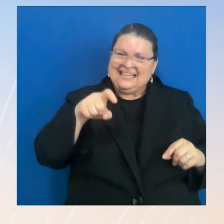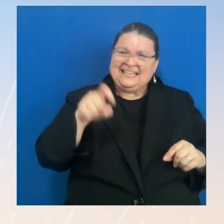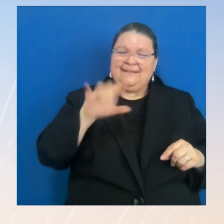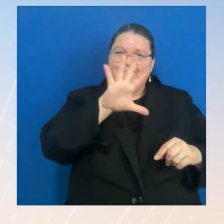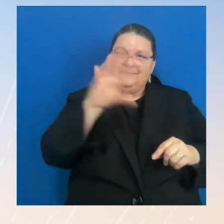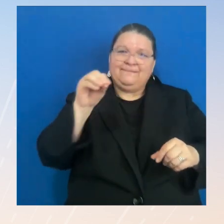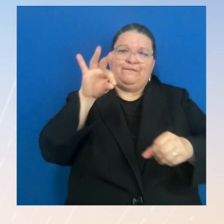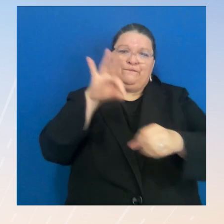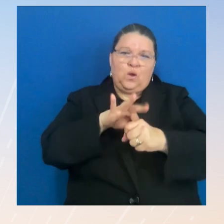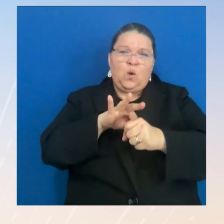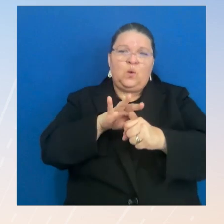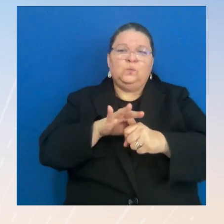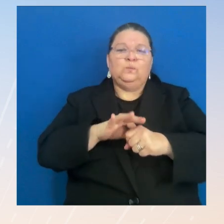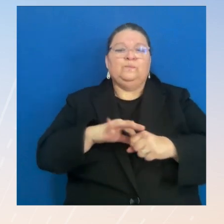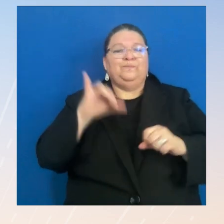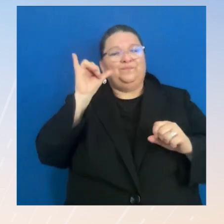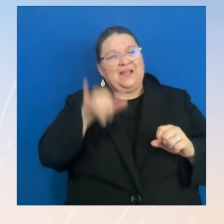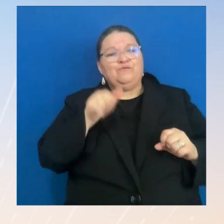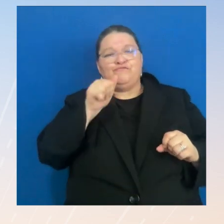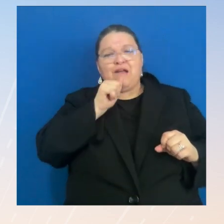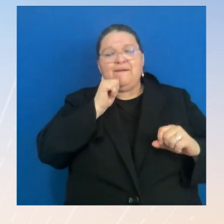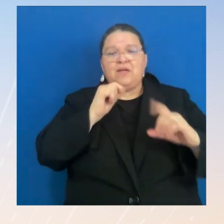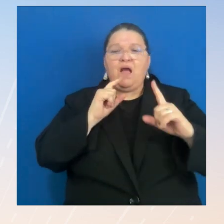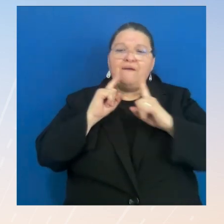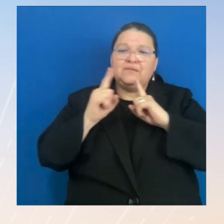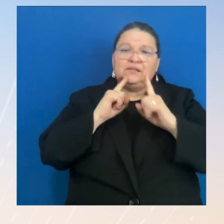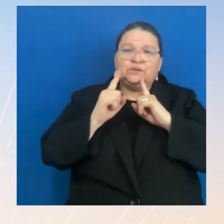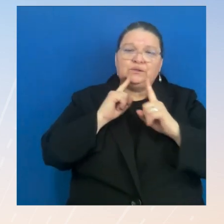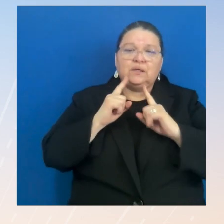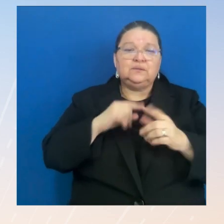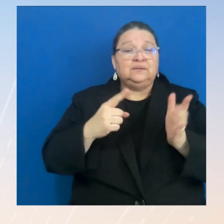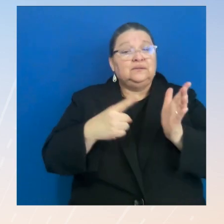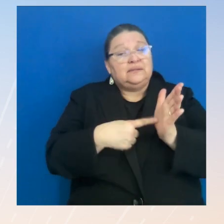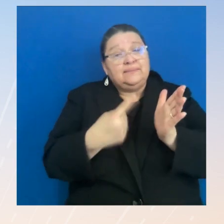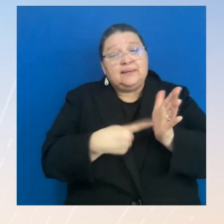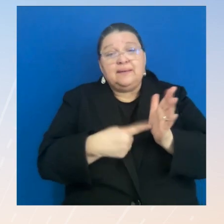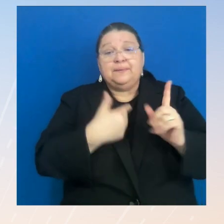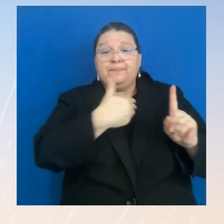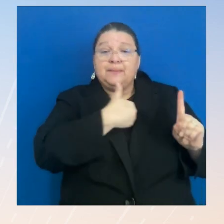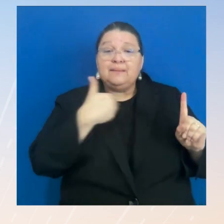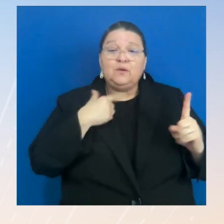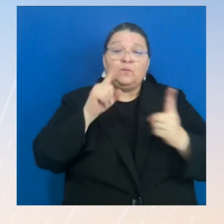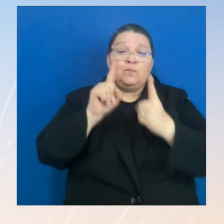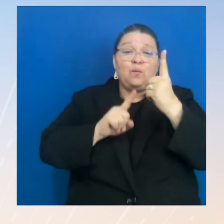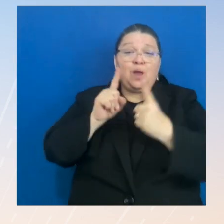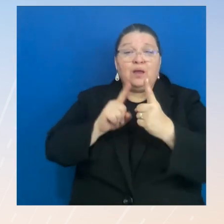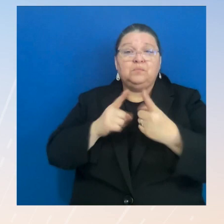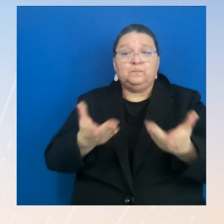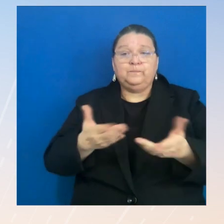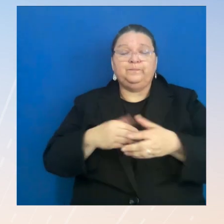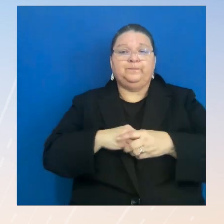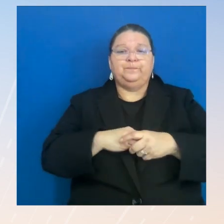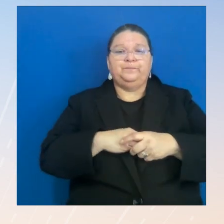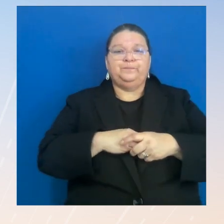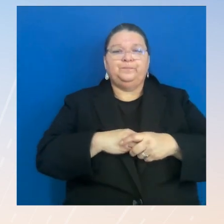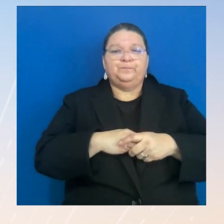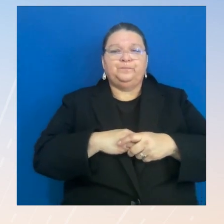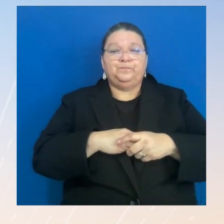a lot of them happening member-to-member on the Hill. The Press: Any sense of timing of when that can happen with the April recess coming up soon? Ms. Psaki: Again, I'm just not